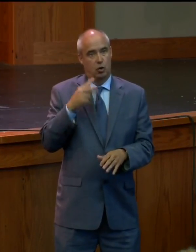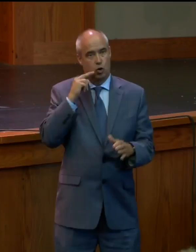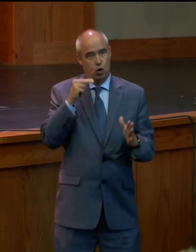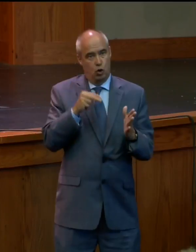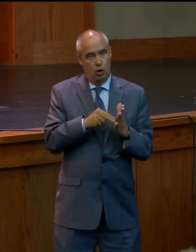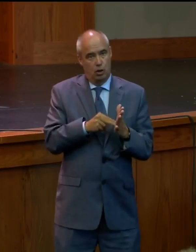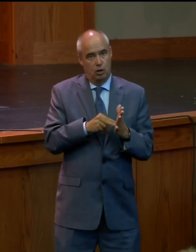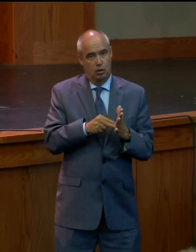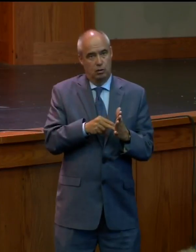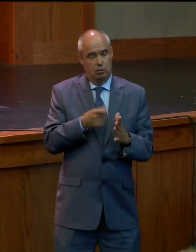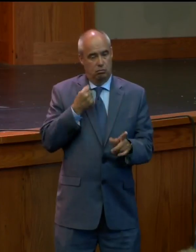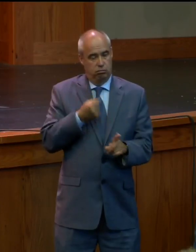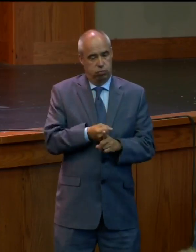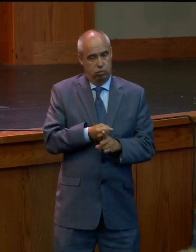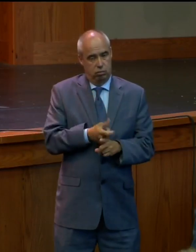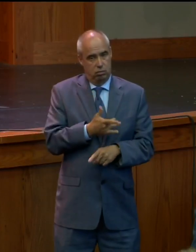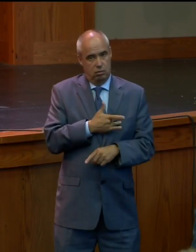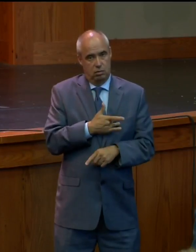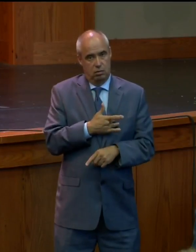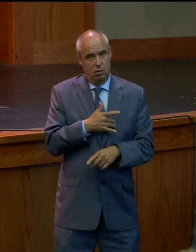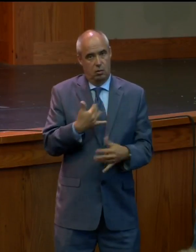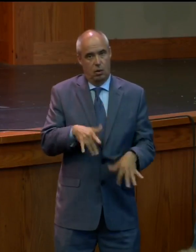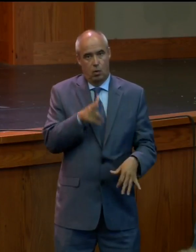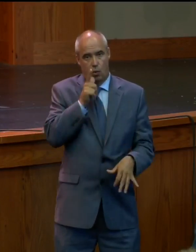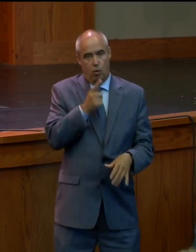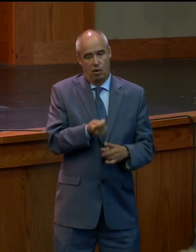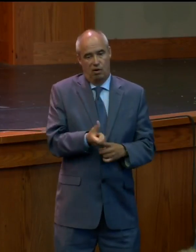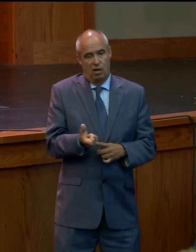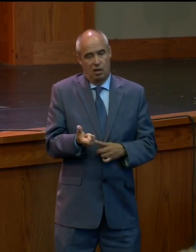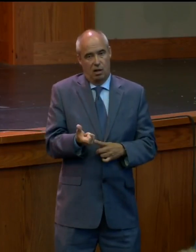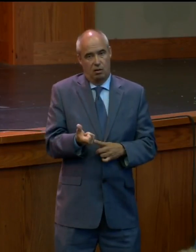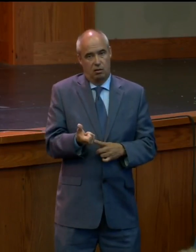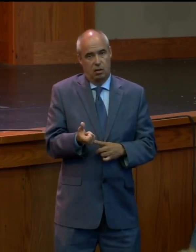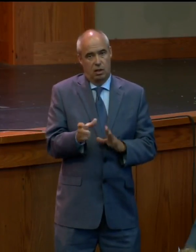AND WHAT STRUCK US WAS WHO WAS LEFT OUT OF THE CONSTITUTION.